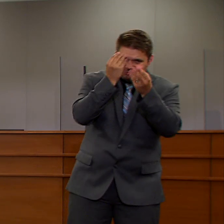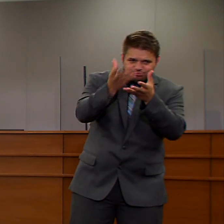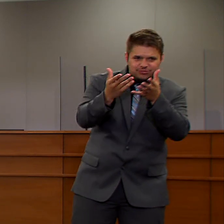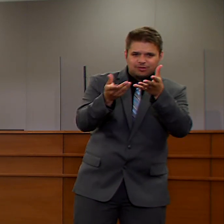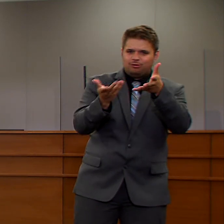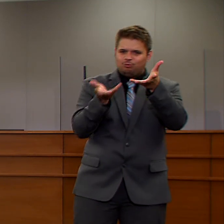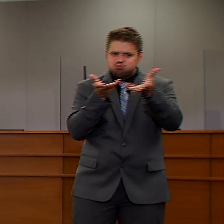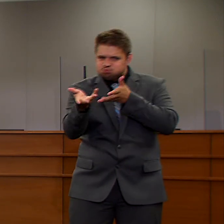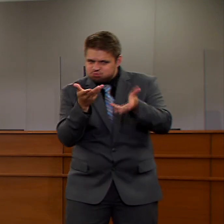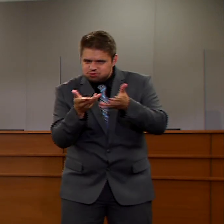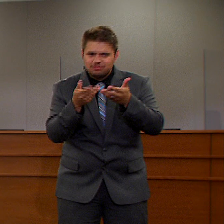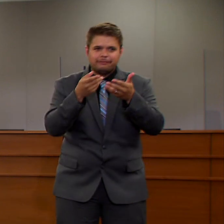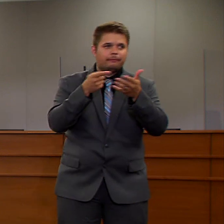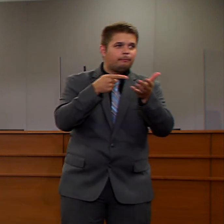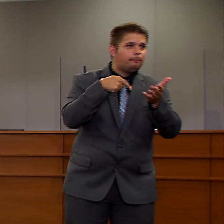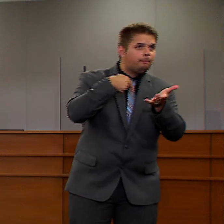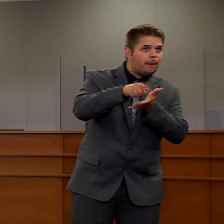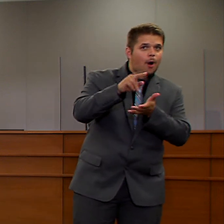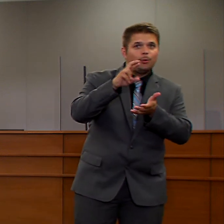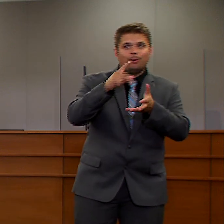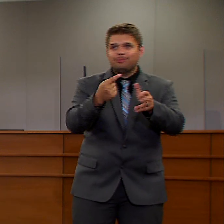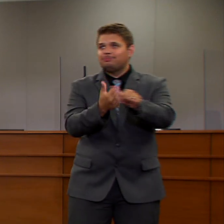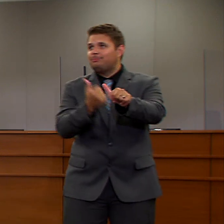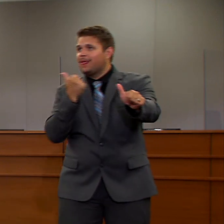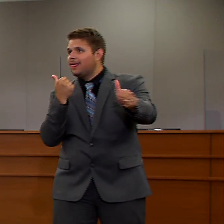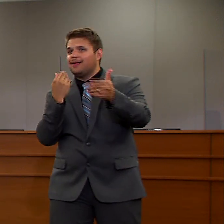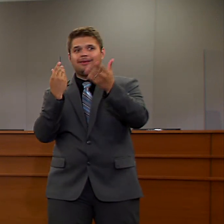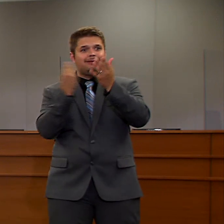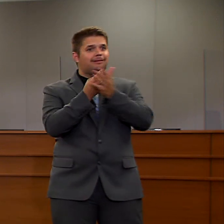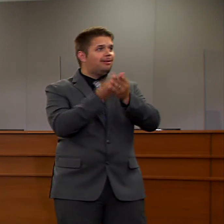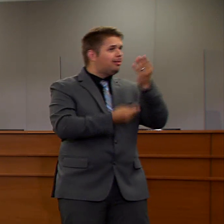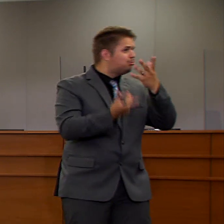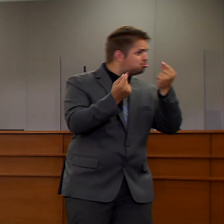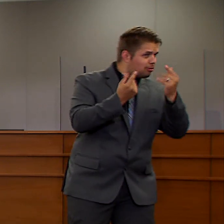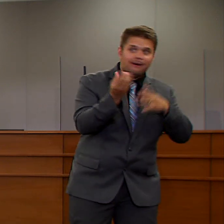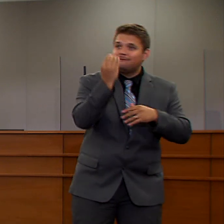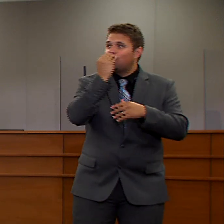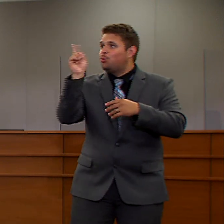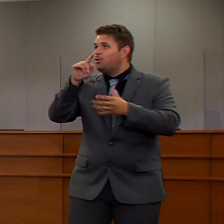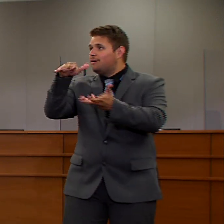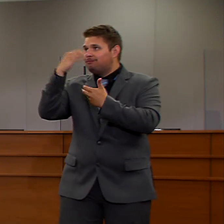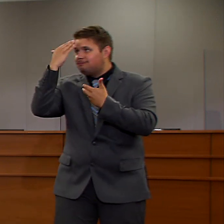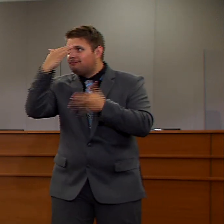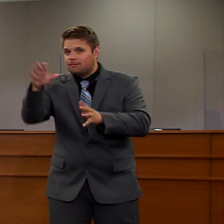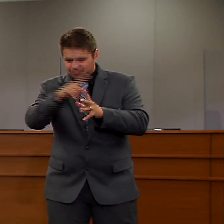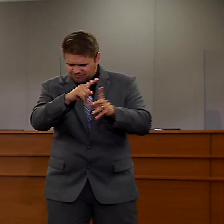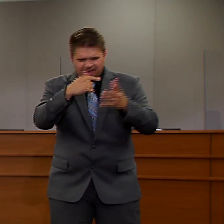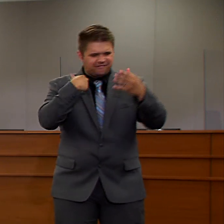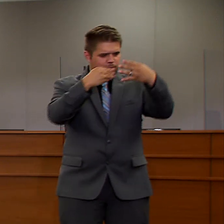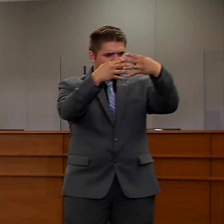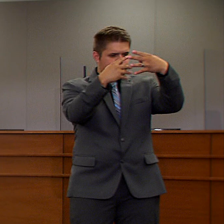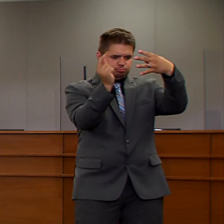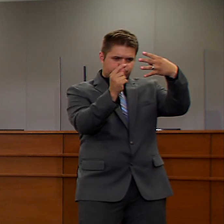In the next few weeks will be difficult. I urge all of us to come together and to support each other during this time.